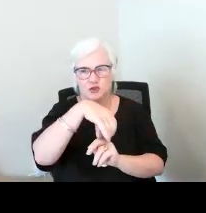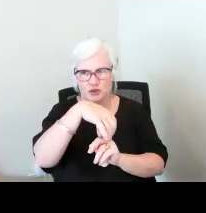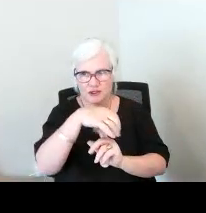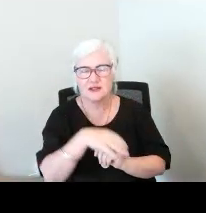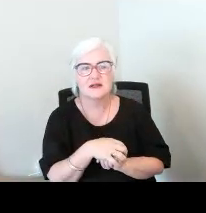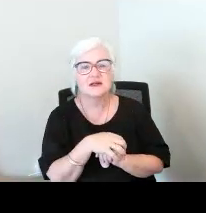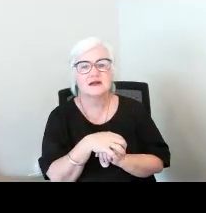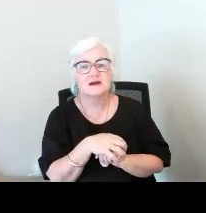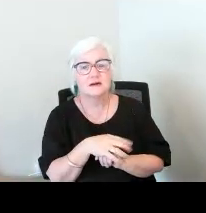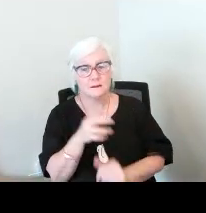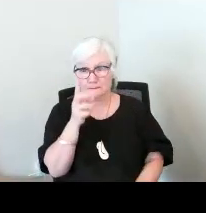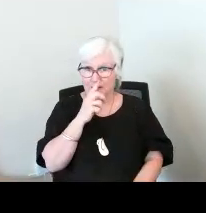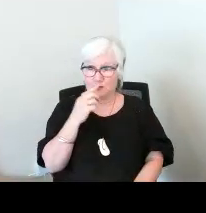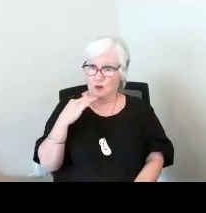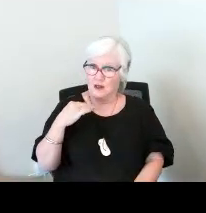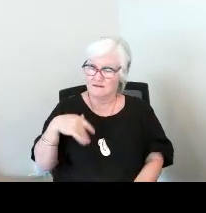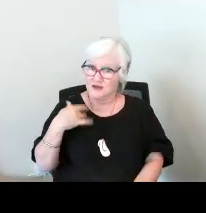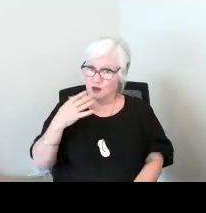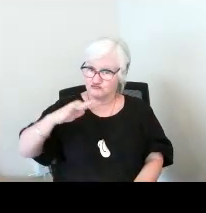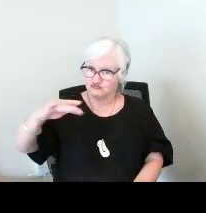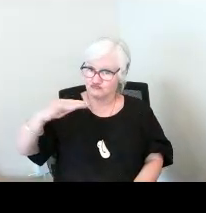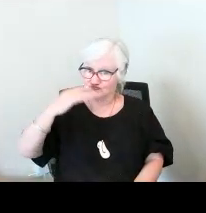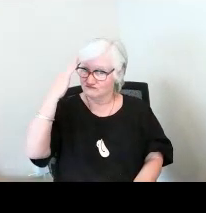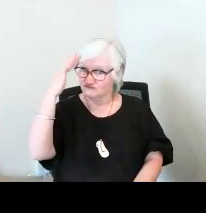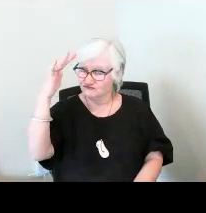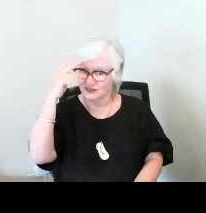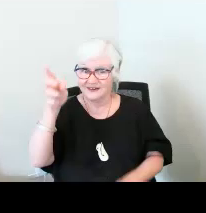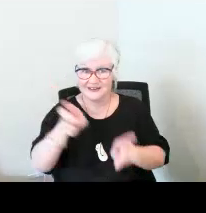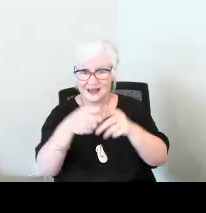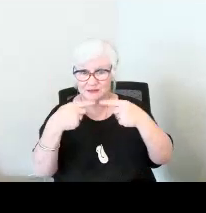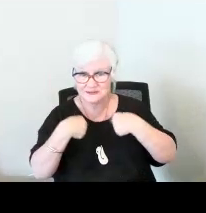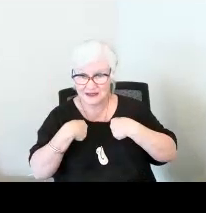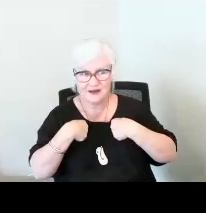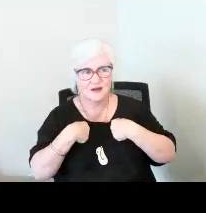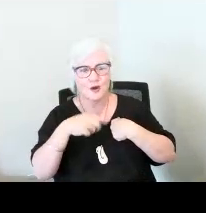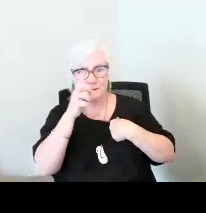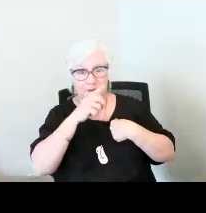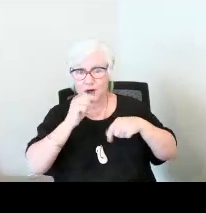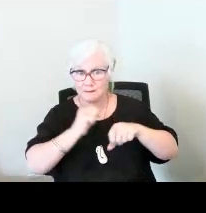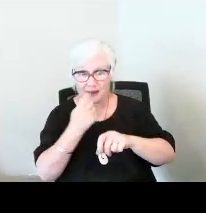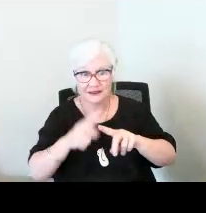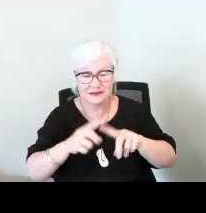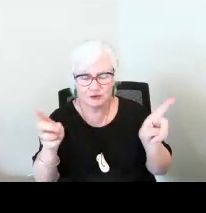feel the same way as I do and then be able to make a difference is important to me. When we finished